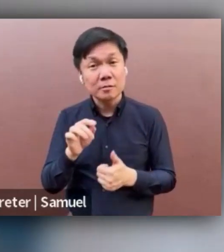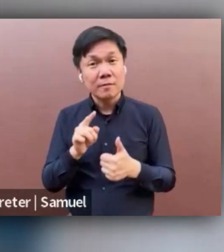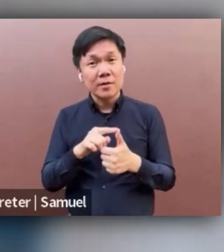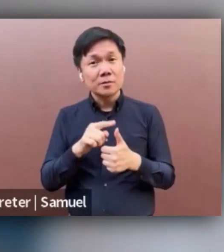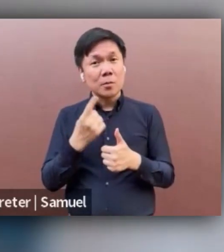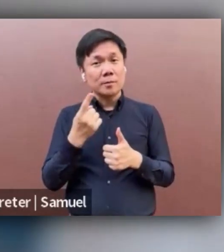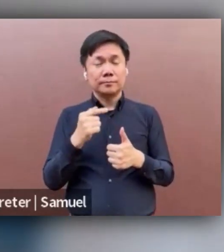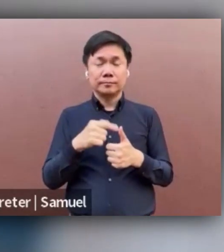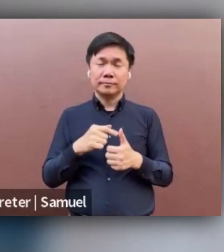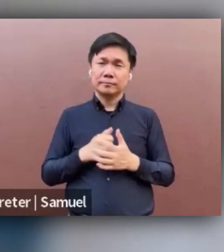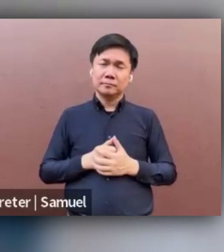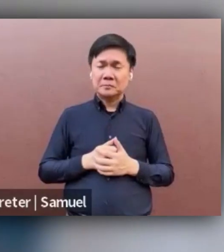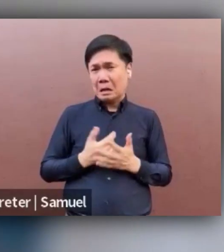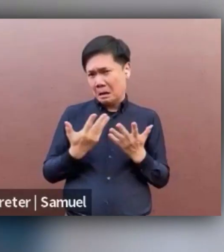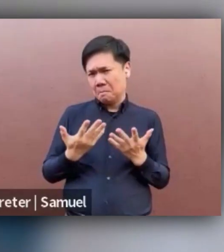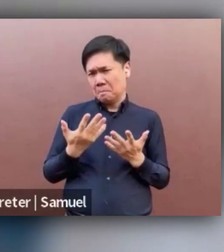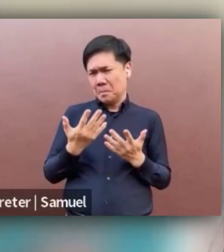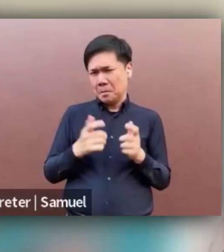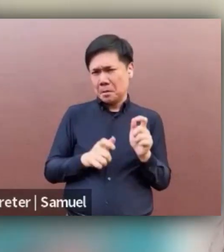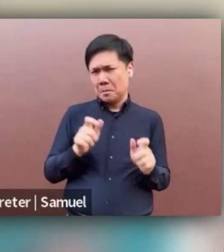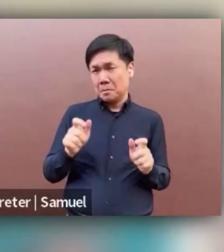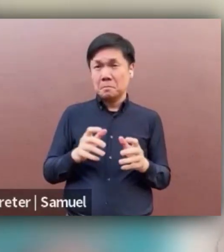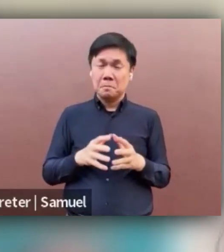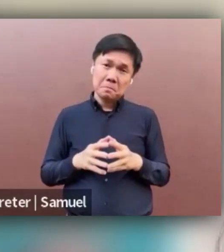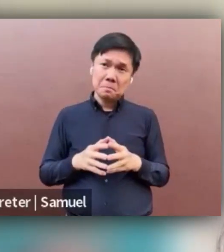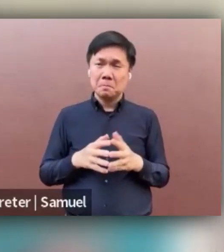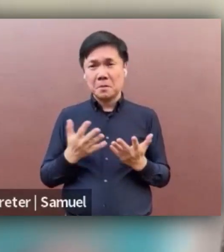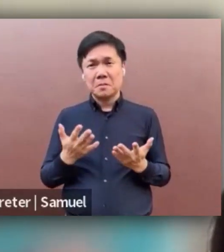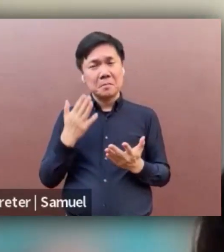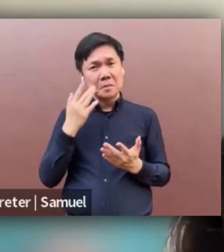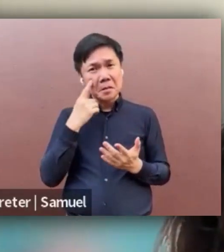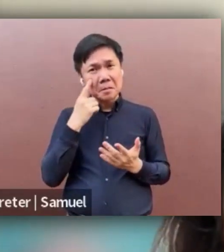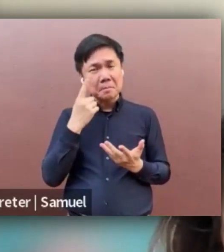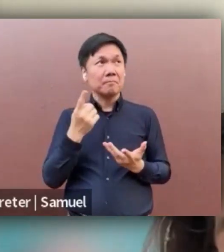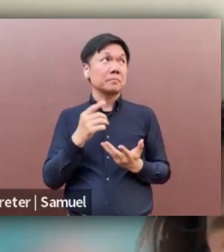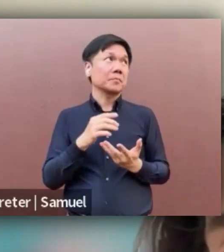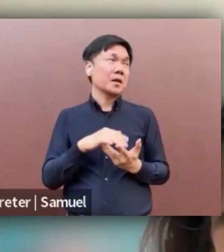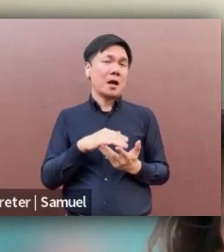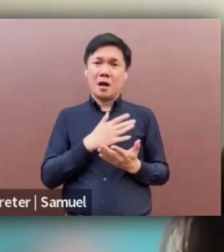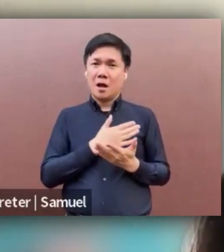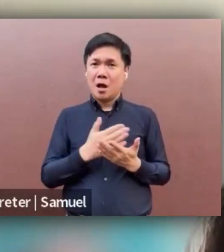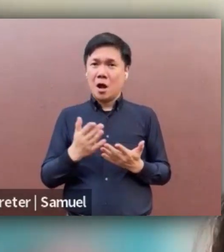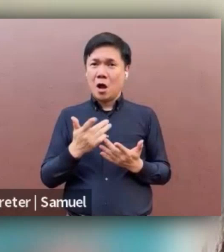Is that one question is some people are putting...